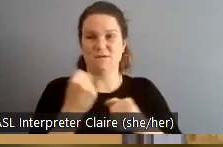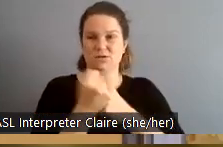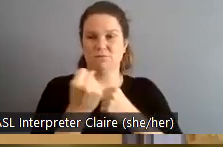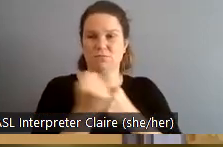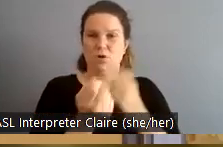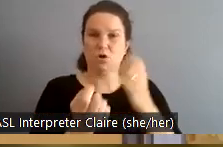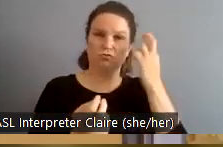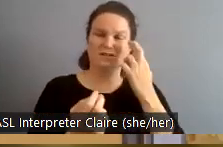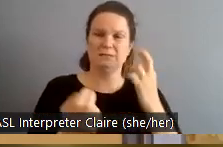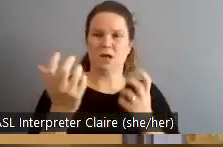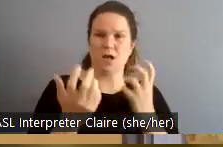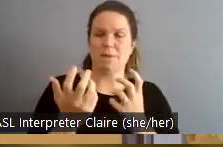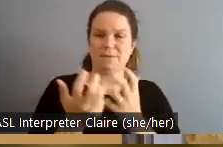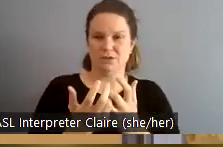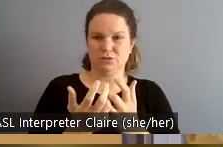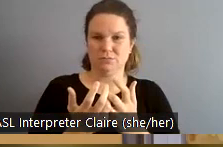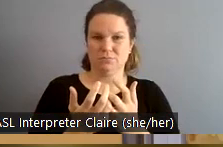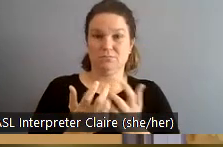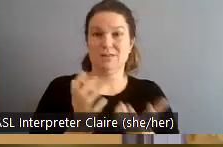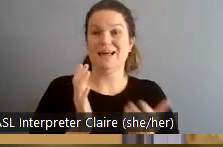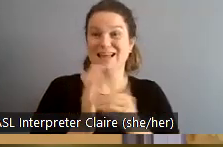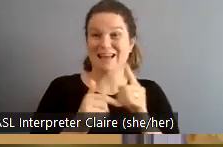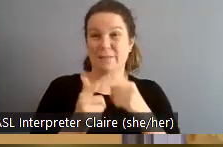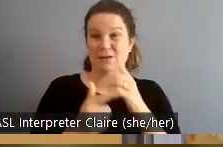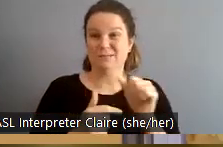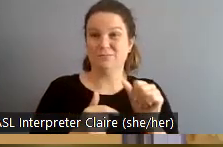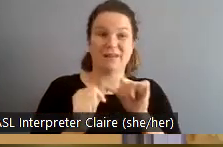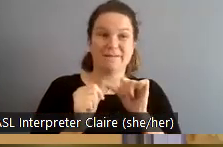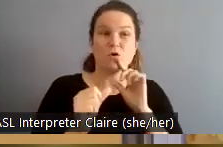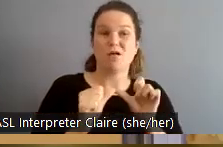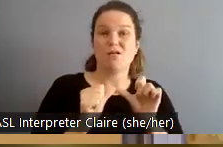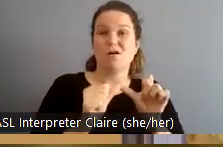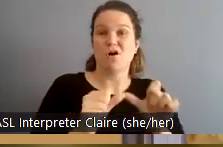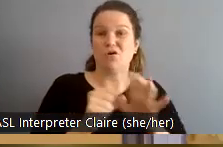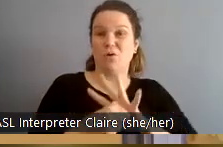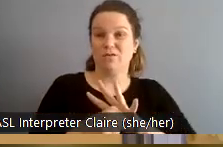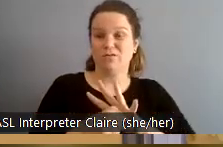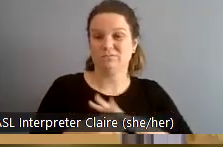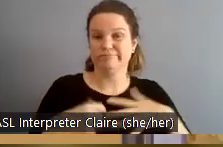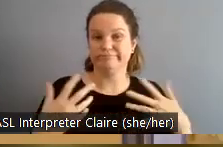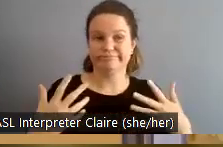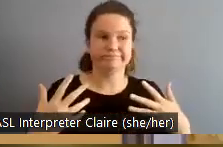of their disability- which, you know, we're talking about Long Haul COVID here, of course-